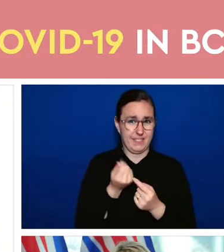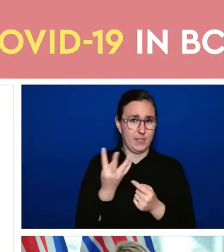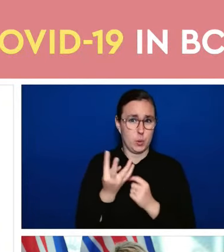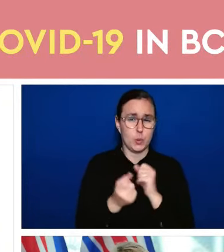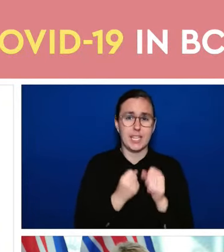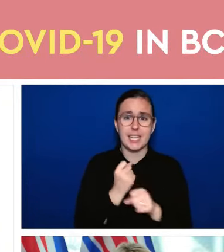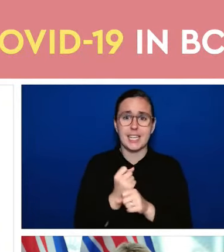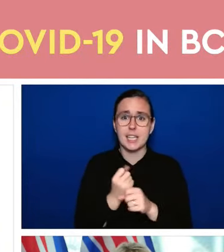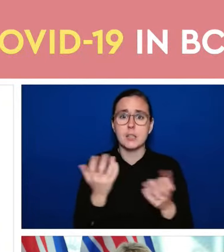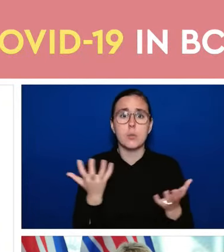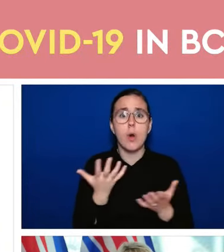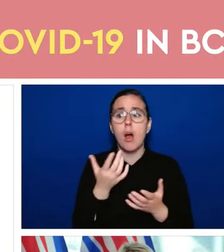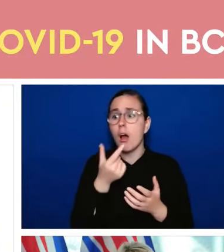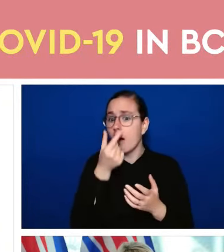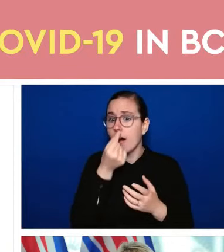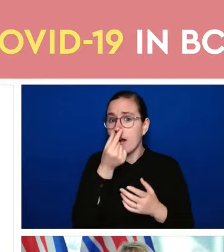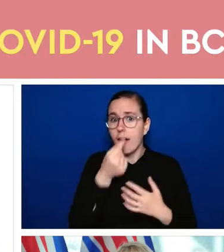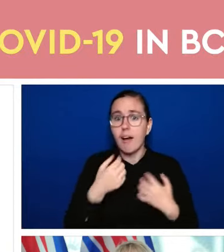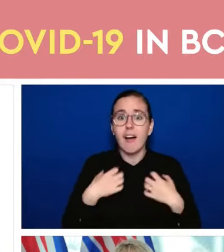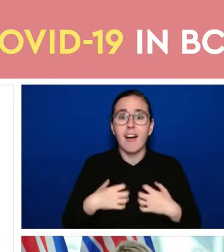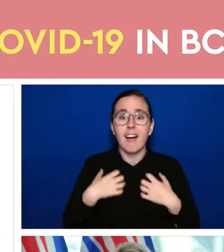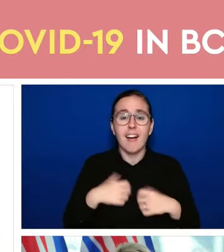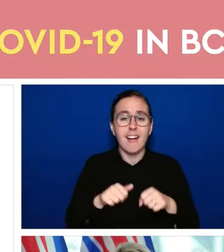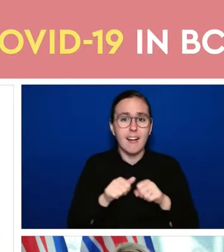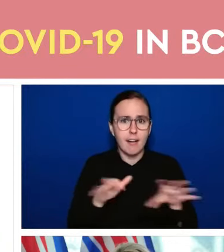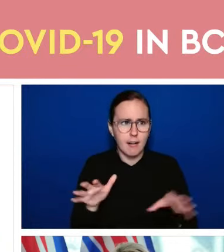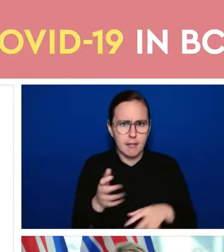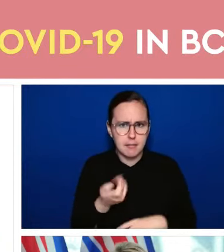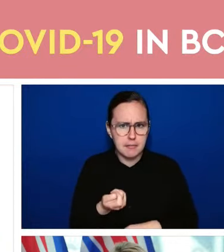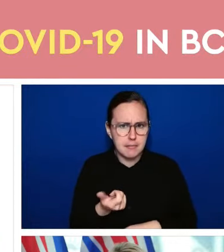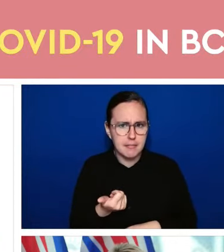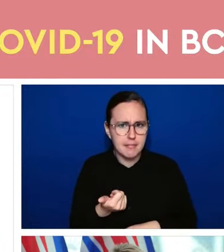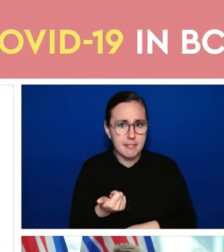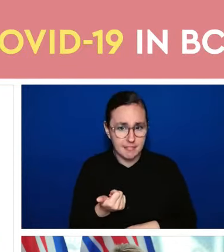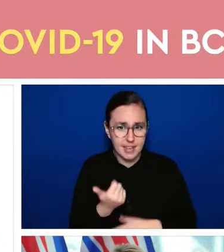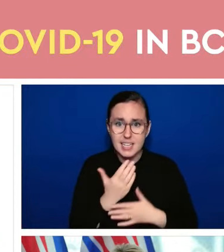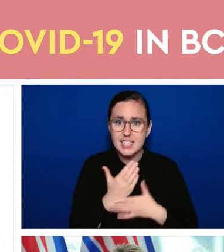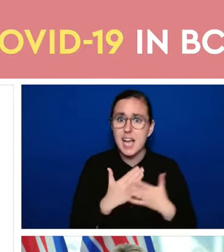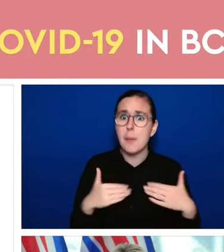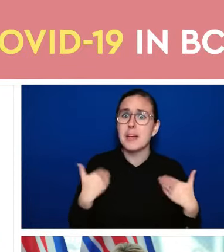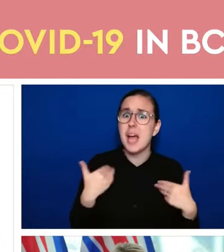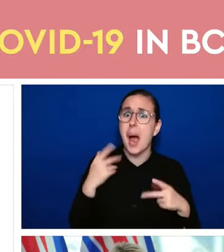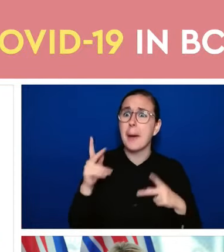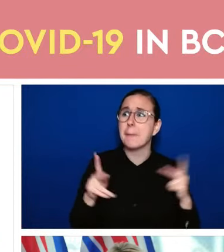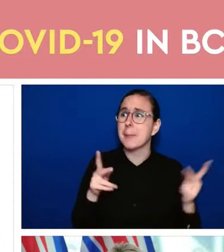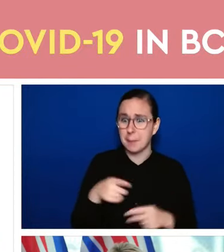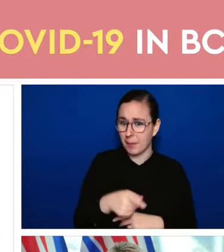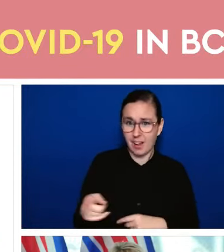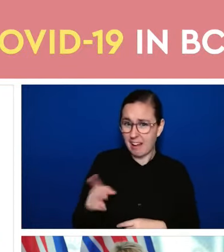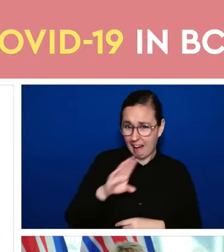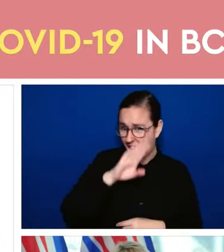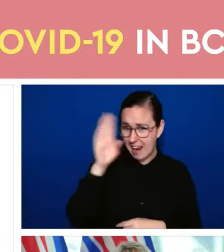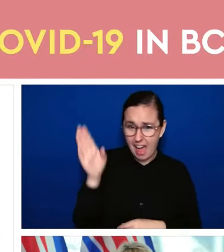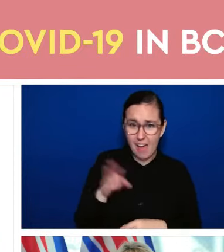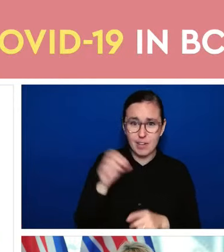most of us. And there's a whole court of young people who've never been exposed to influence. And if we look at what happened